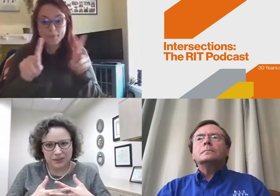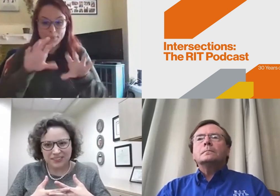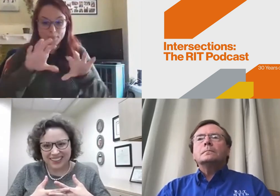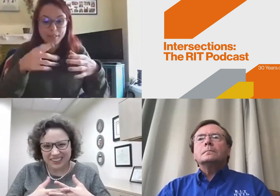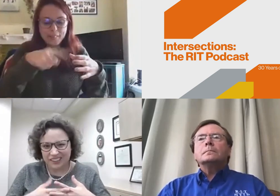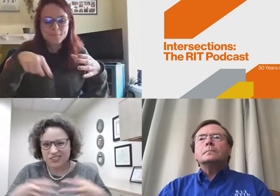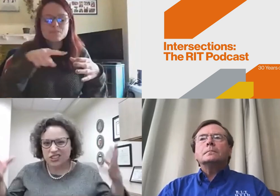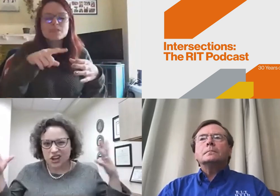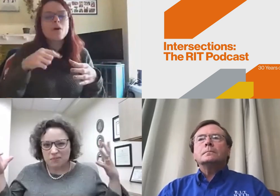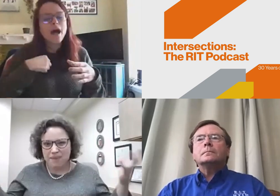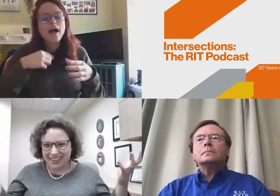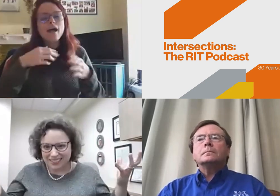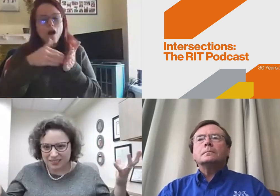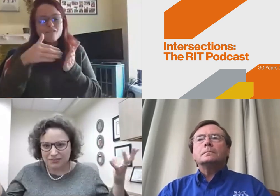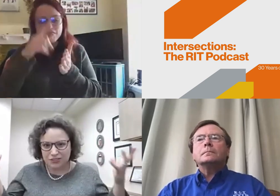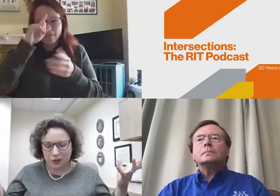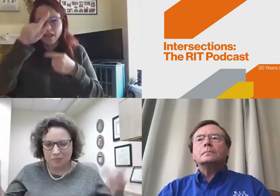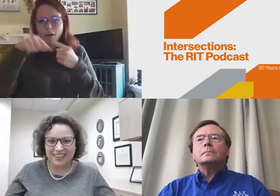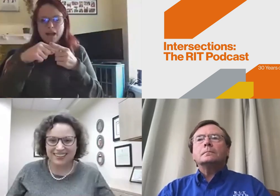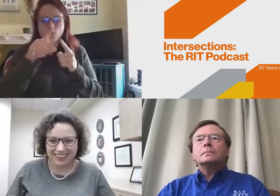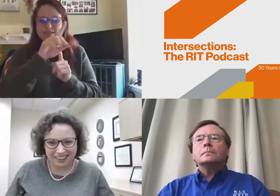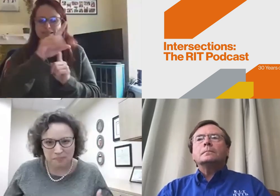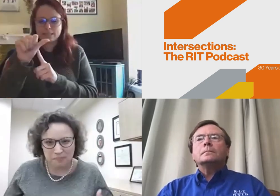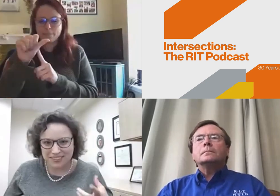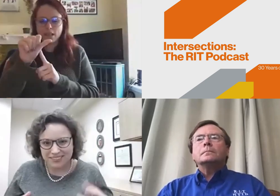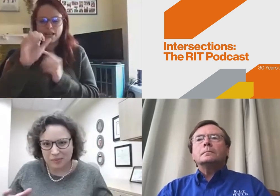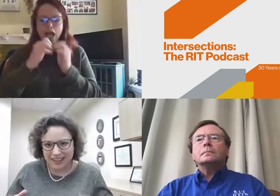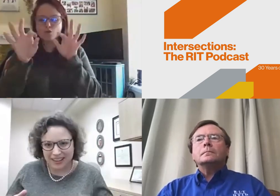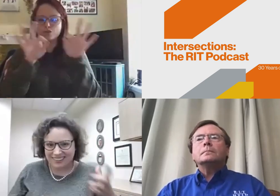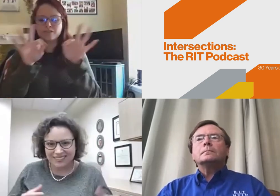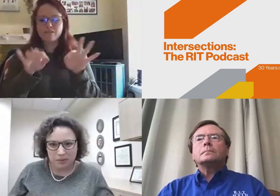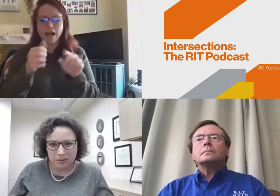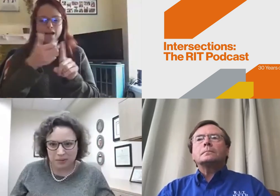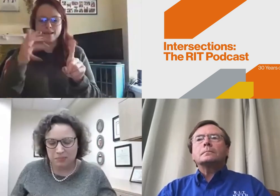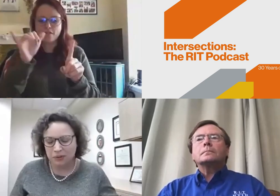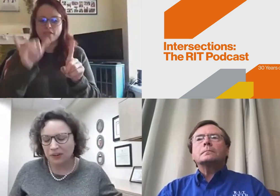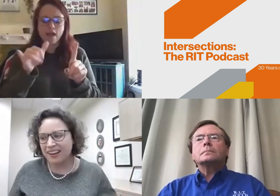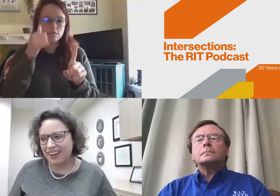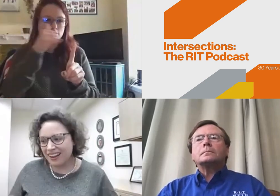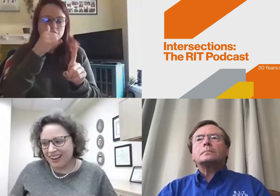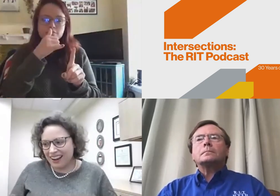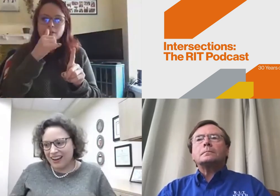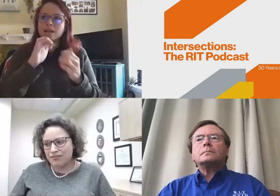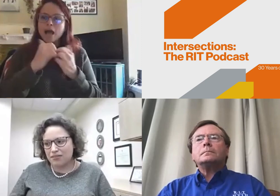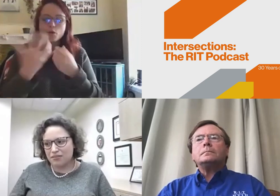It's such a massive term that can encompass so many things and so many people.